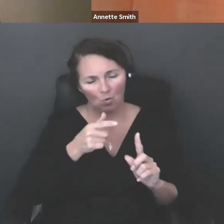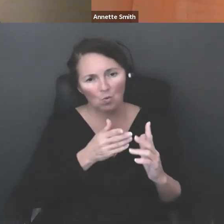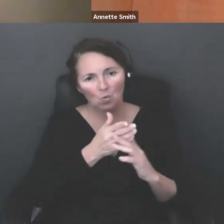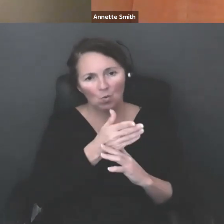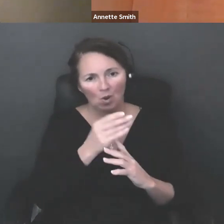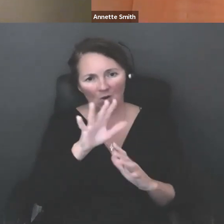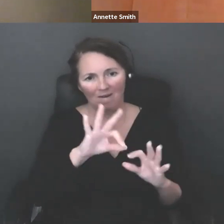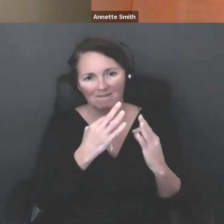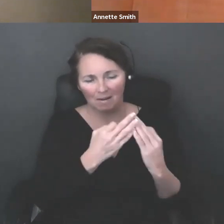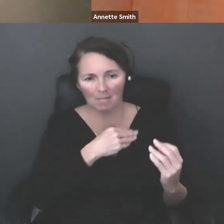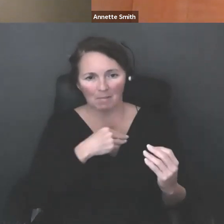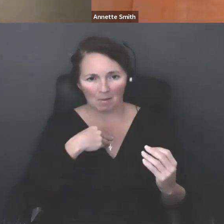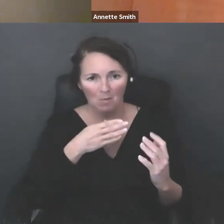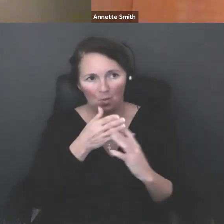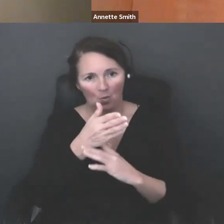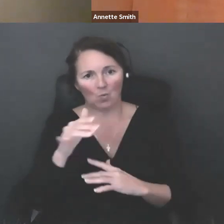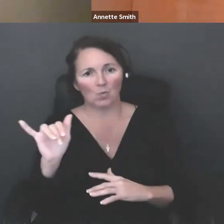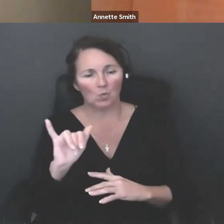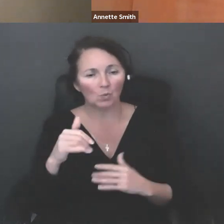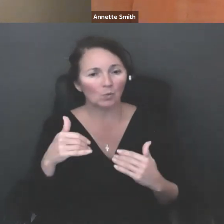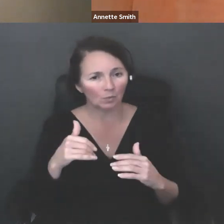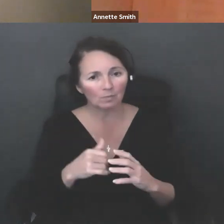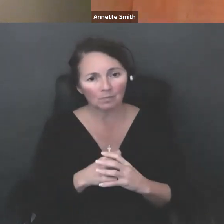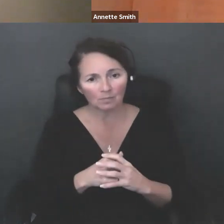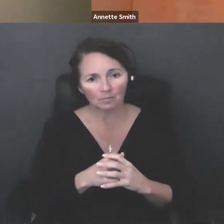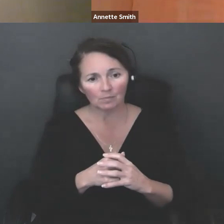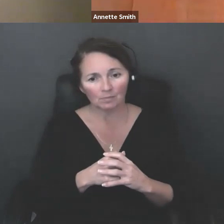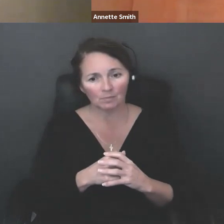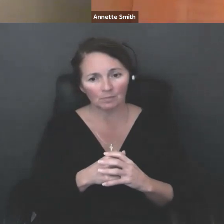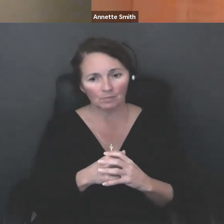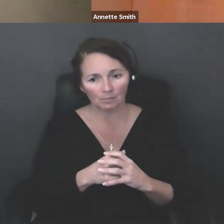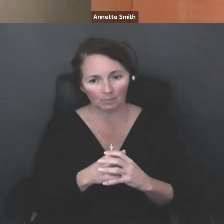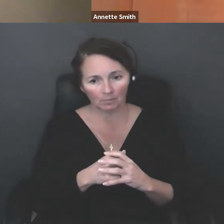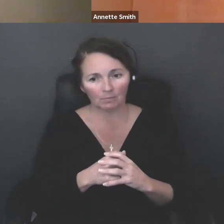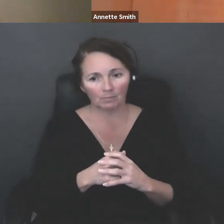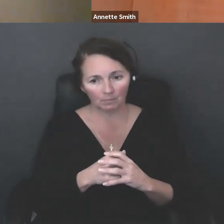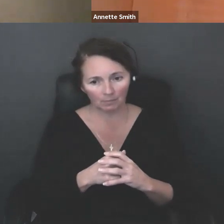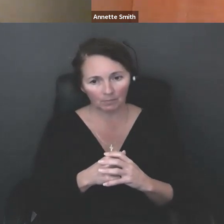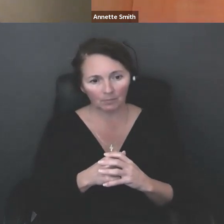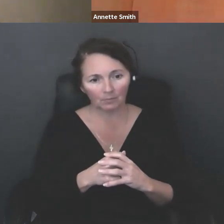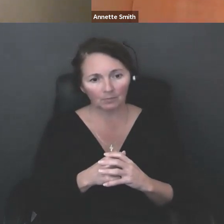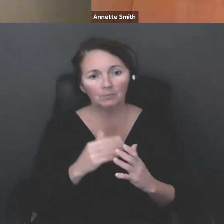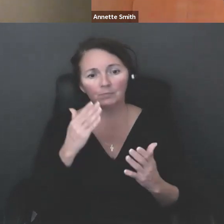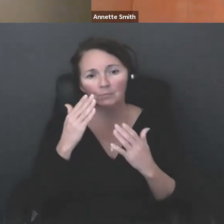I imagine that has a huge impact and I'm sorry that you are going through that and that your